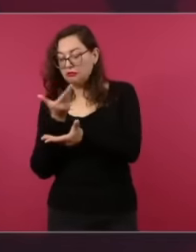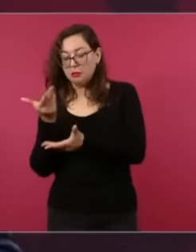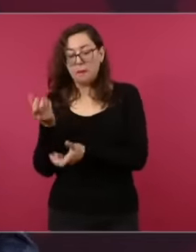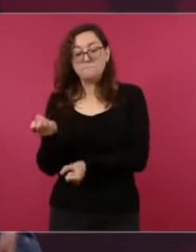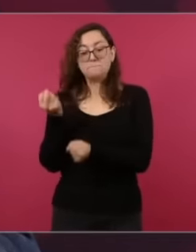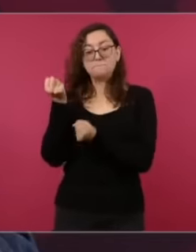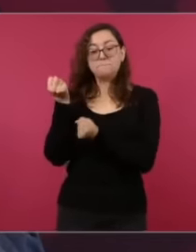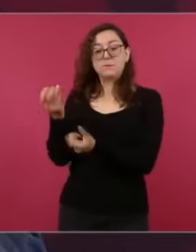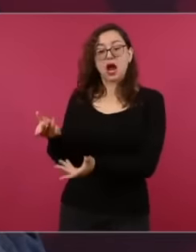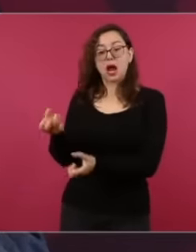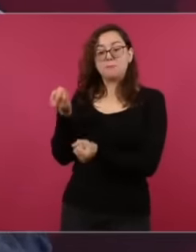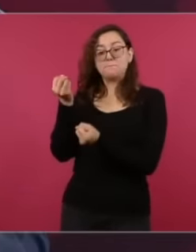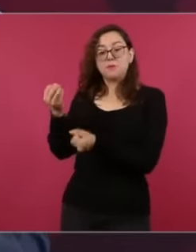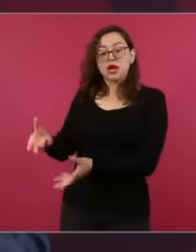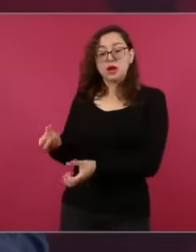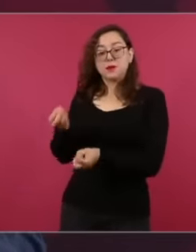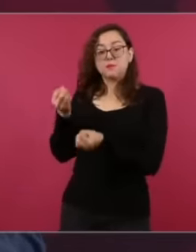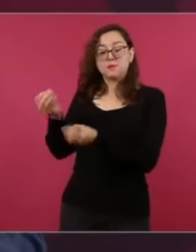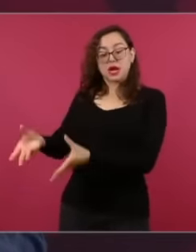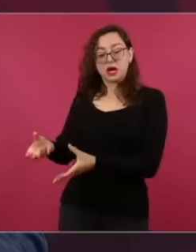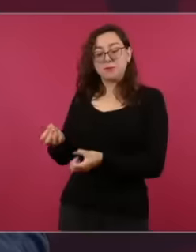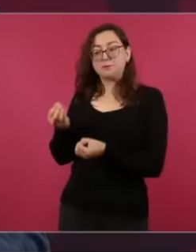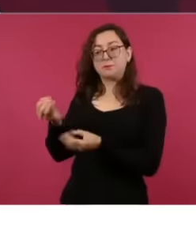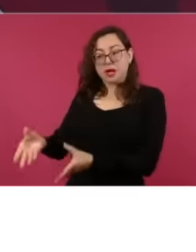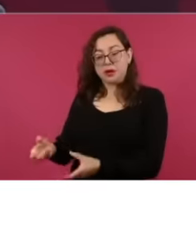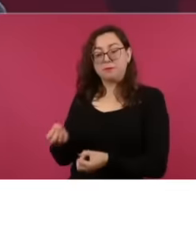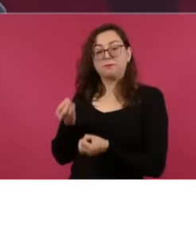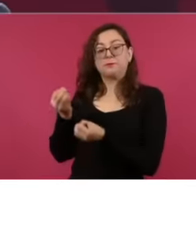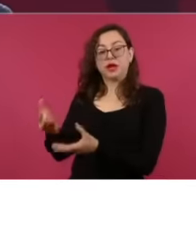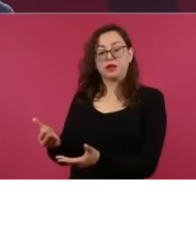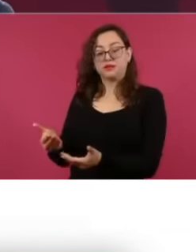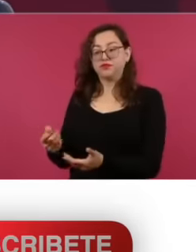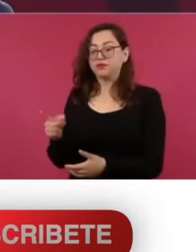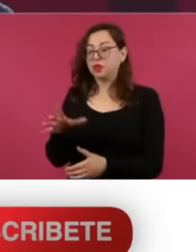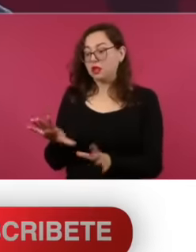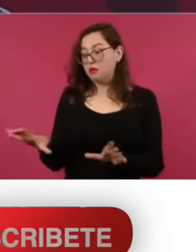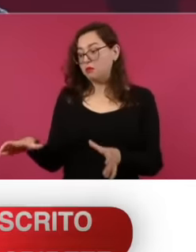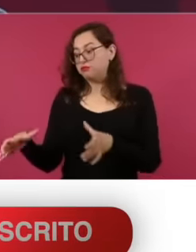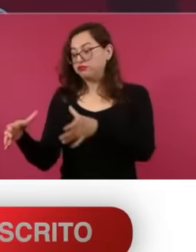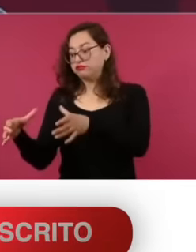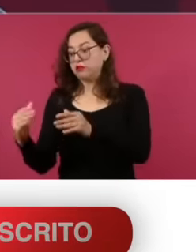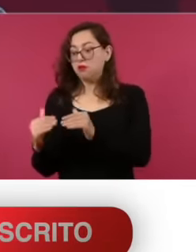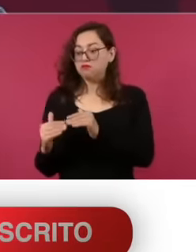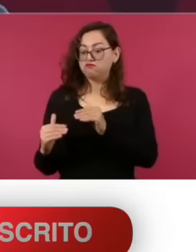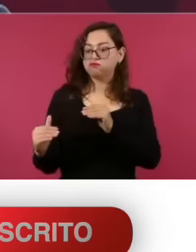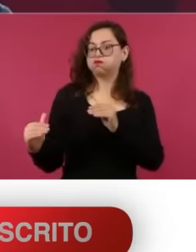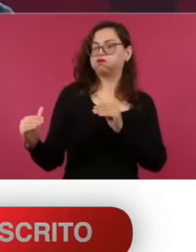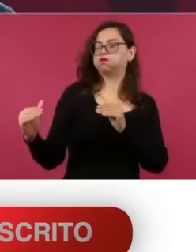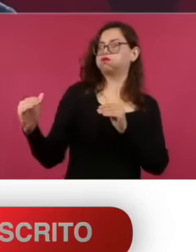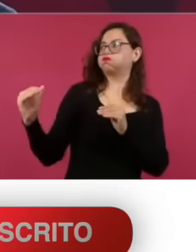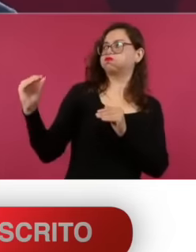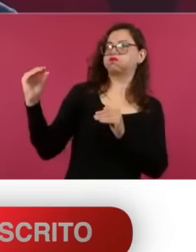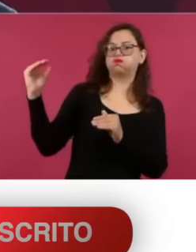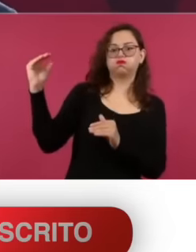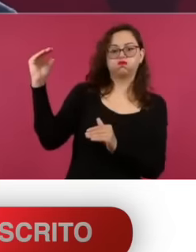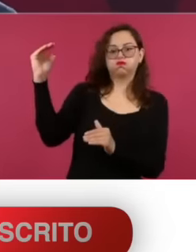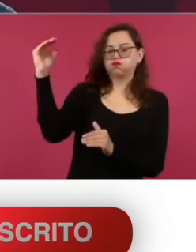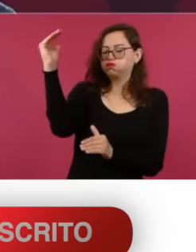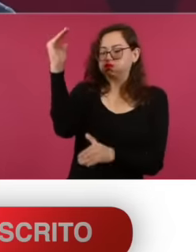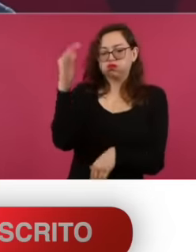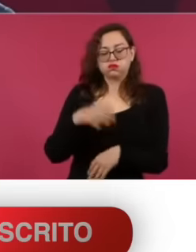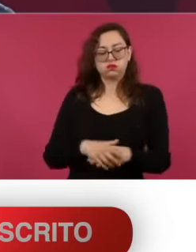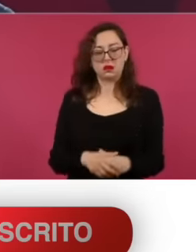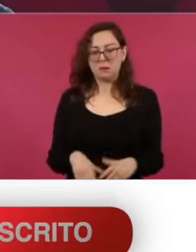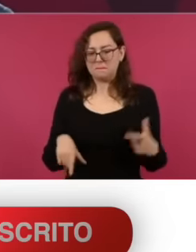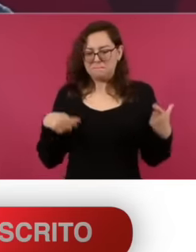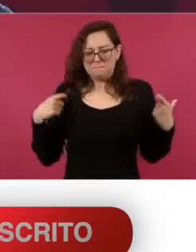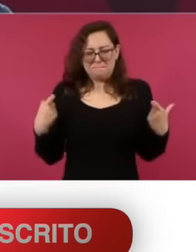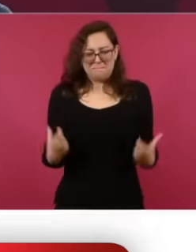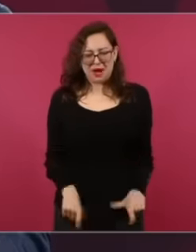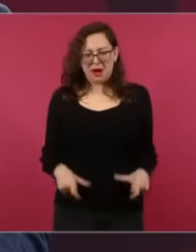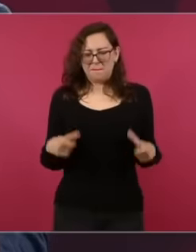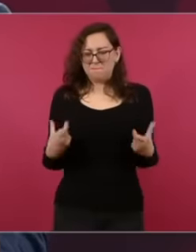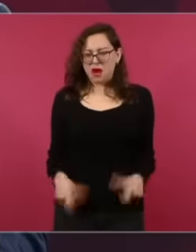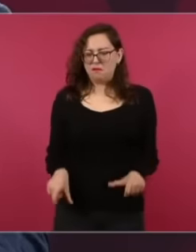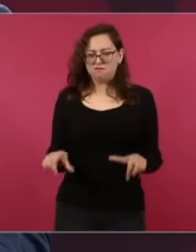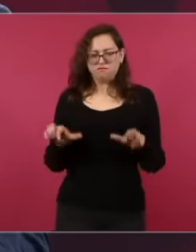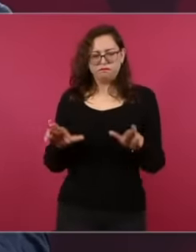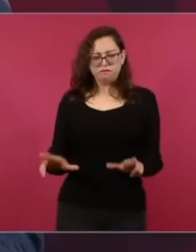to a minority of those close to power, public assets of the people and the nation,